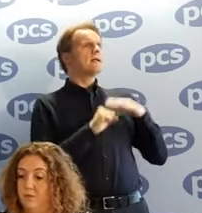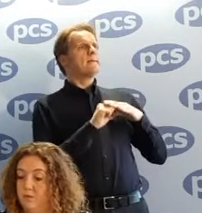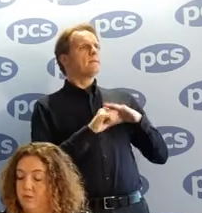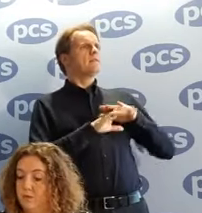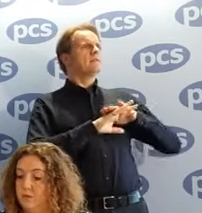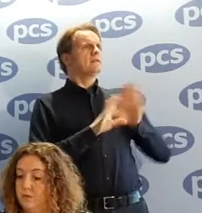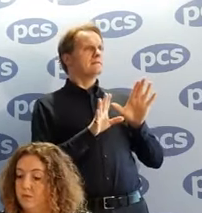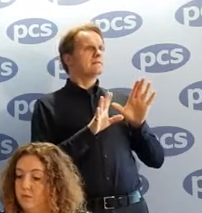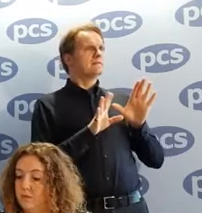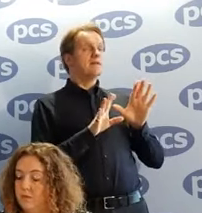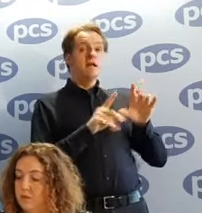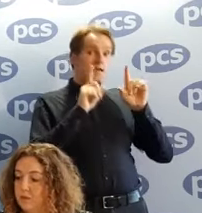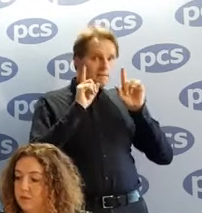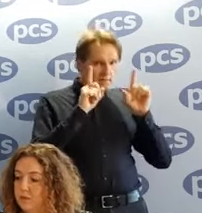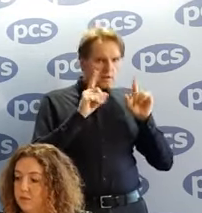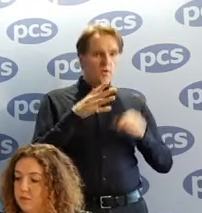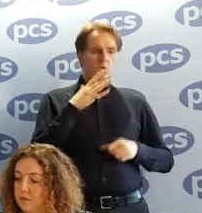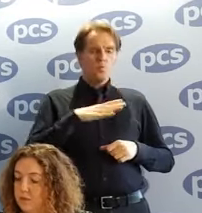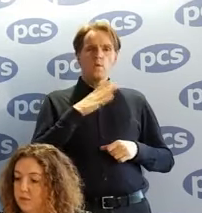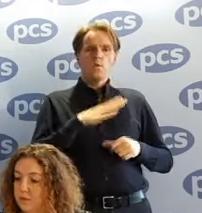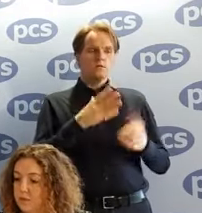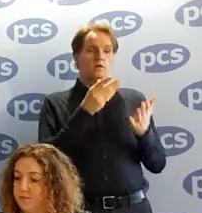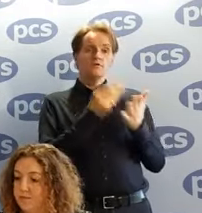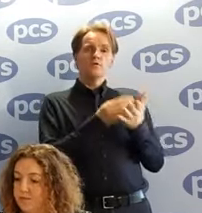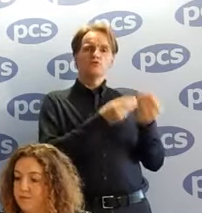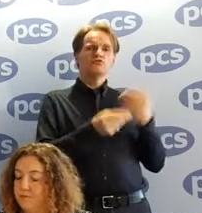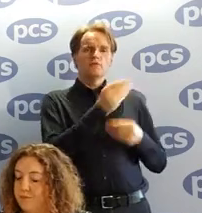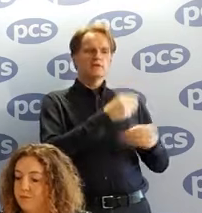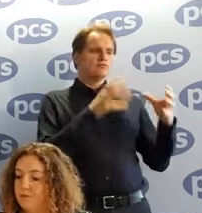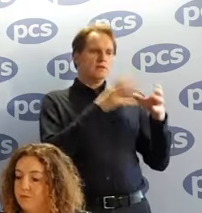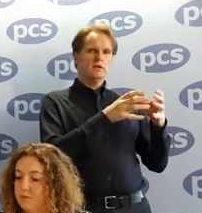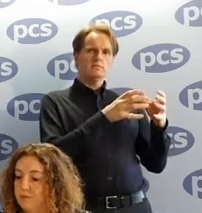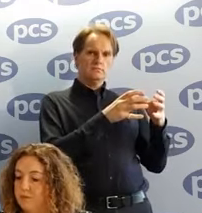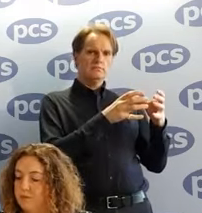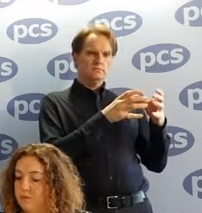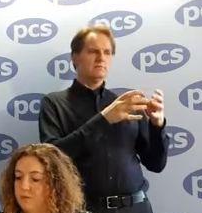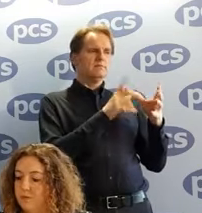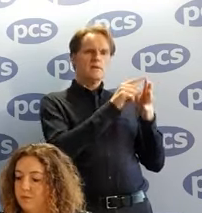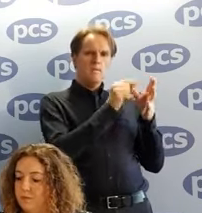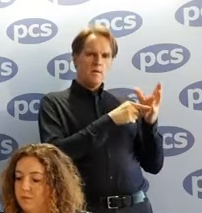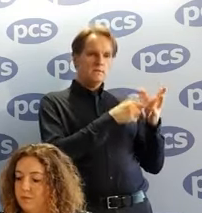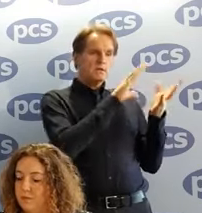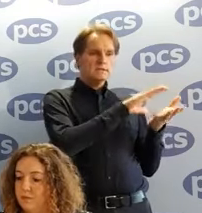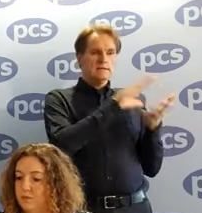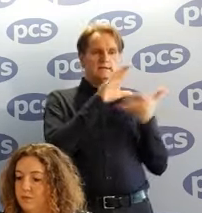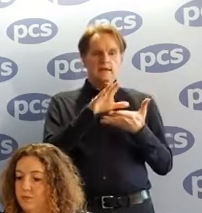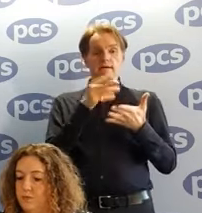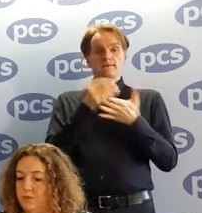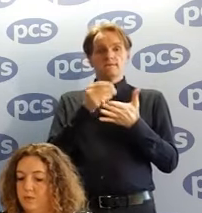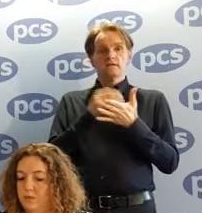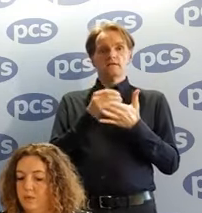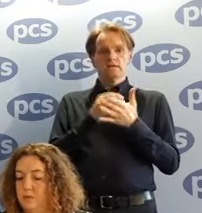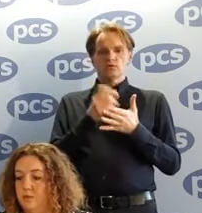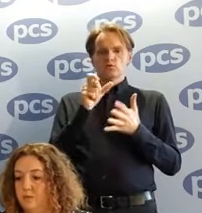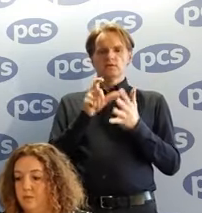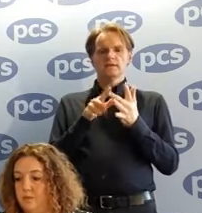stress, is we want the Treasury to give funding to the civil service so that our members are not being asked to say if you want more money you have to give